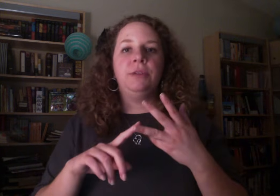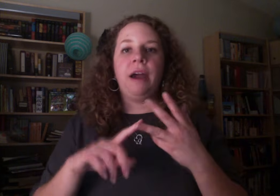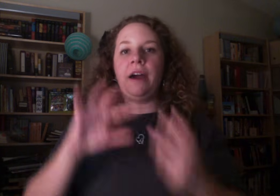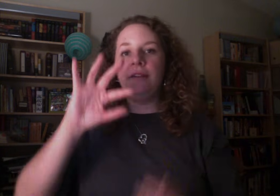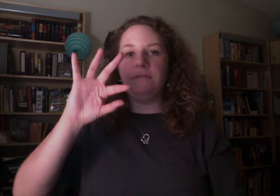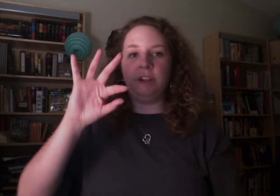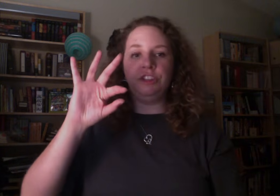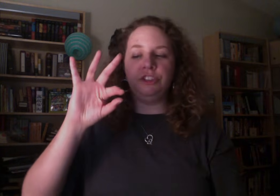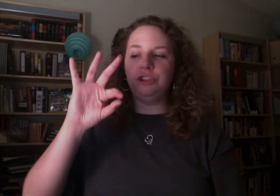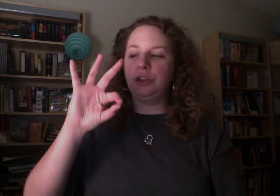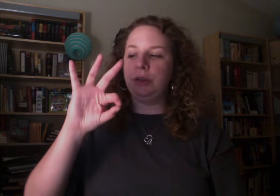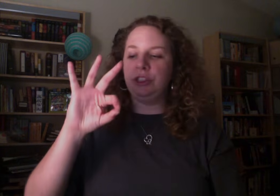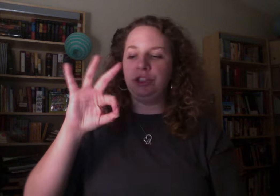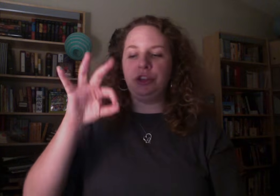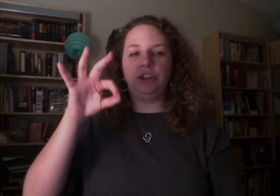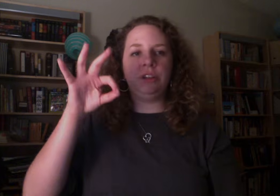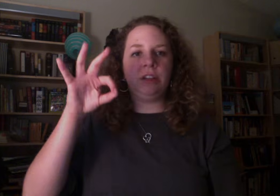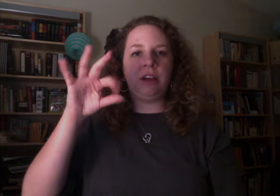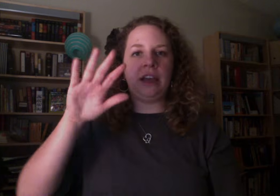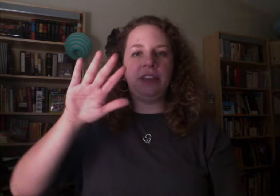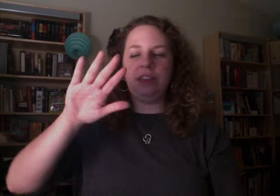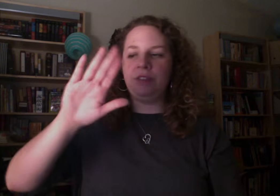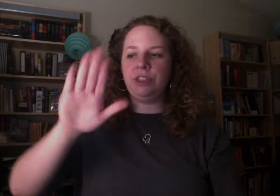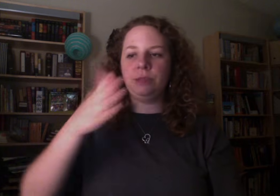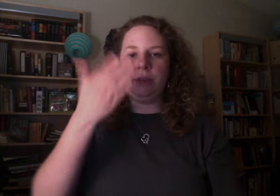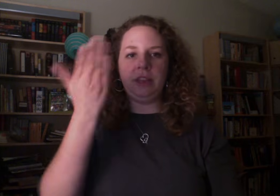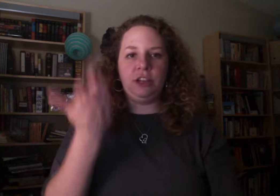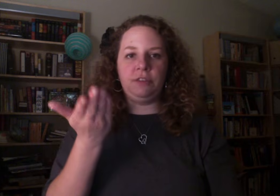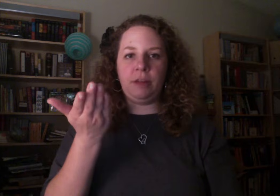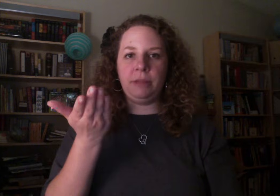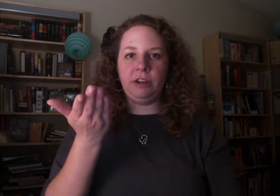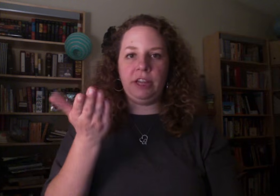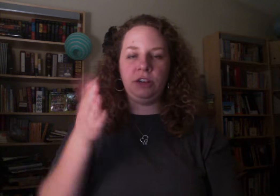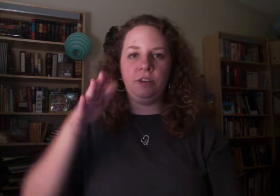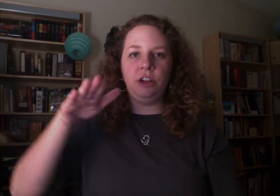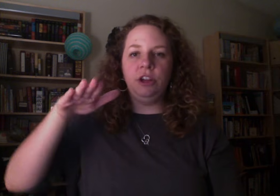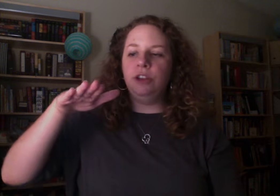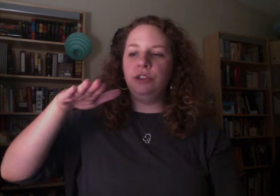Then you have French so it's turned kind of think of it this way: like you're flopping it over.